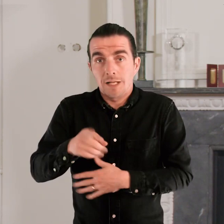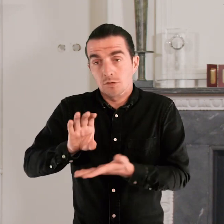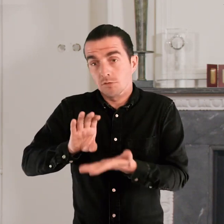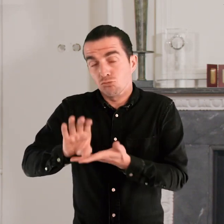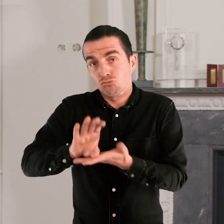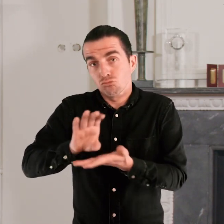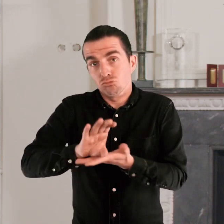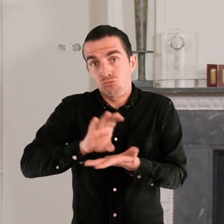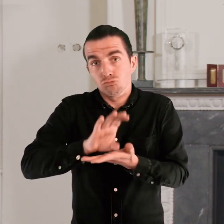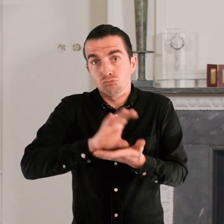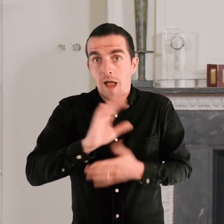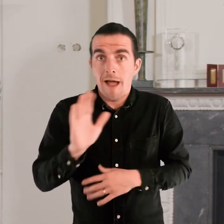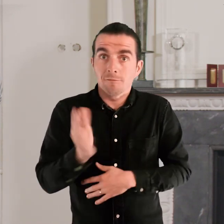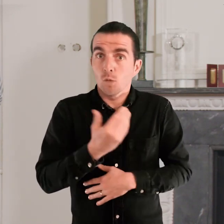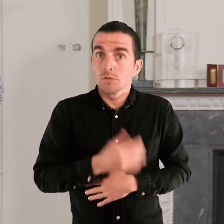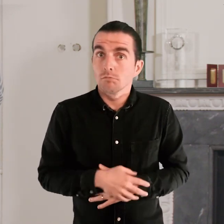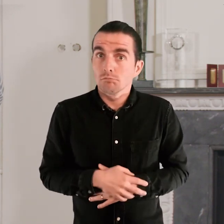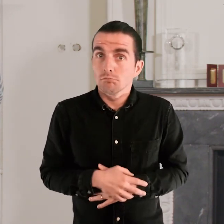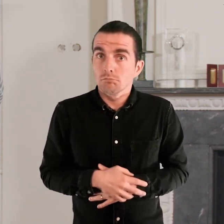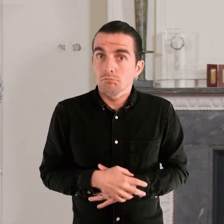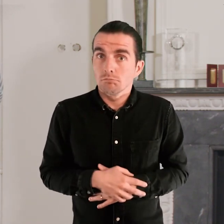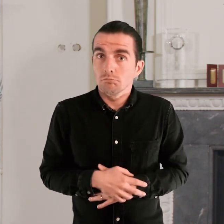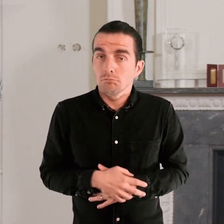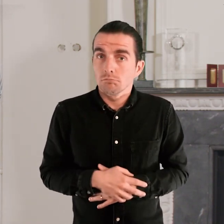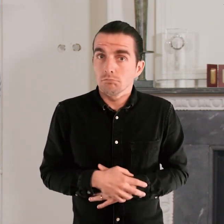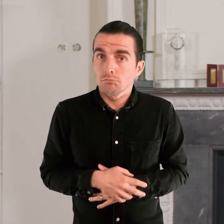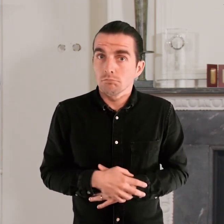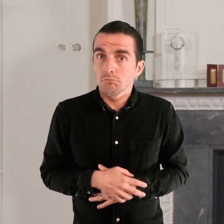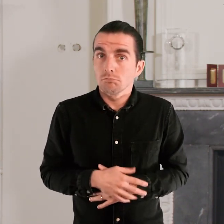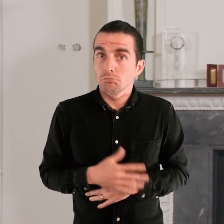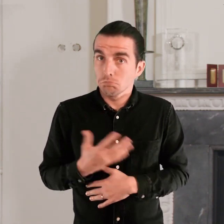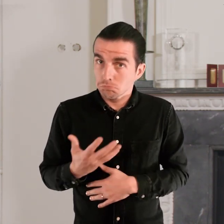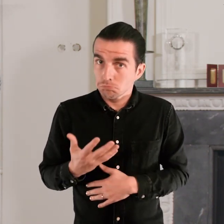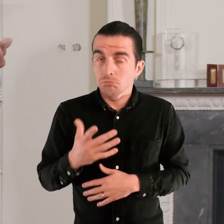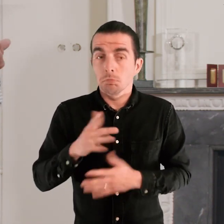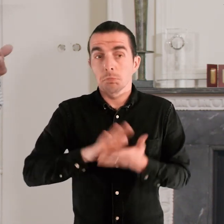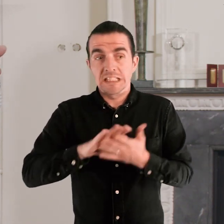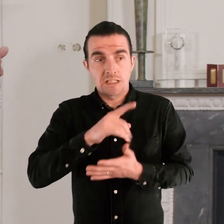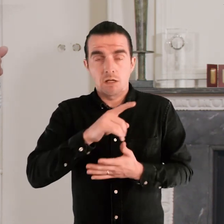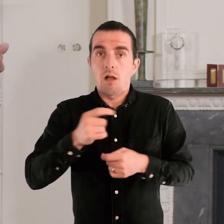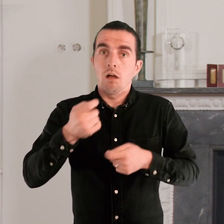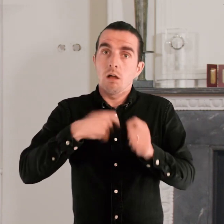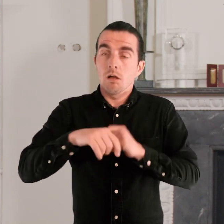let's say, £10,000. The grant [is given] when they reach the age of maturity: